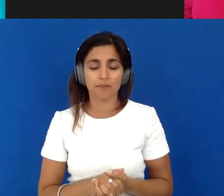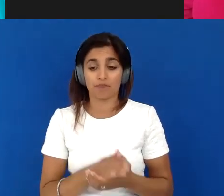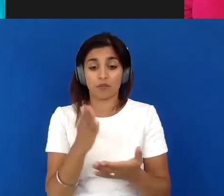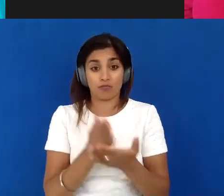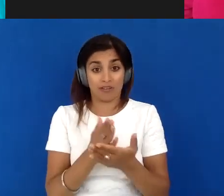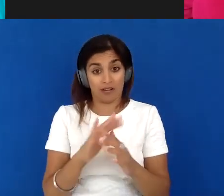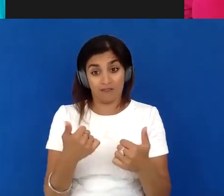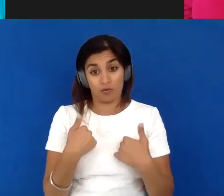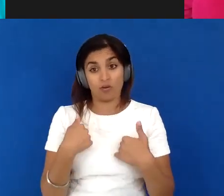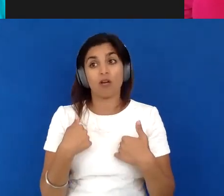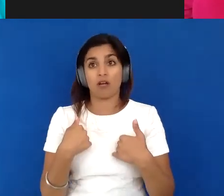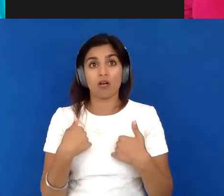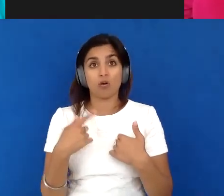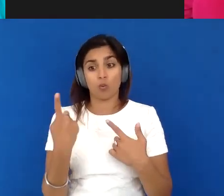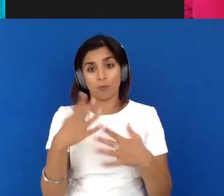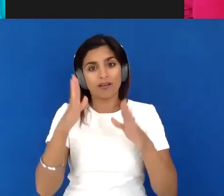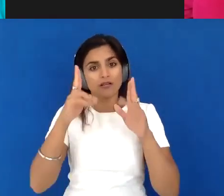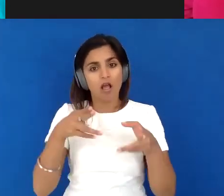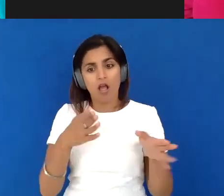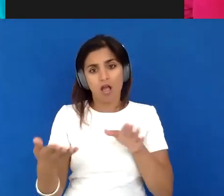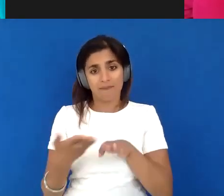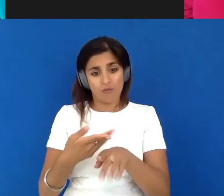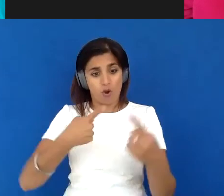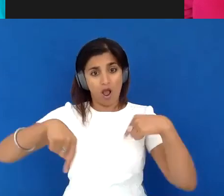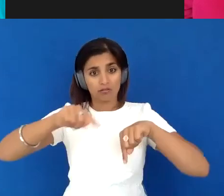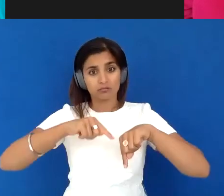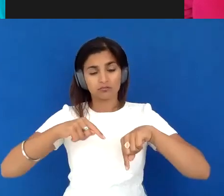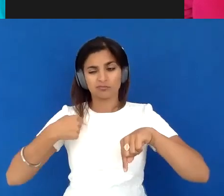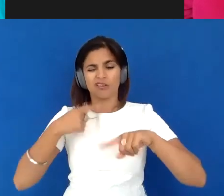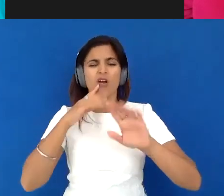before us to say no you know it's just an unkind word here it's just a look